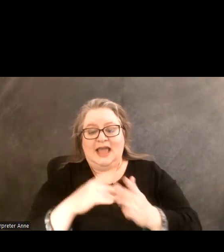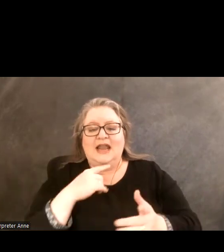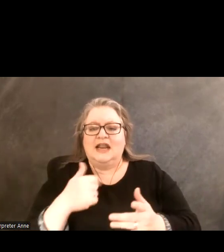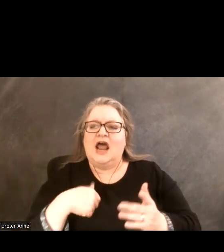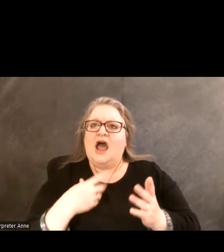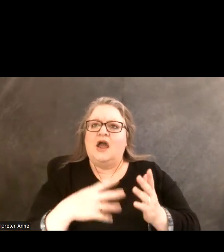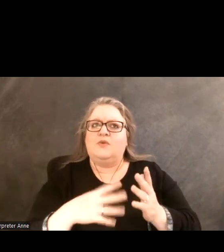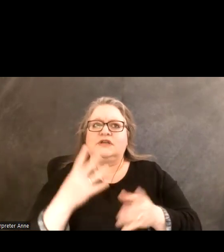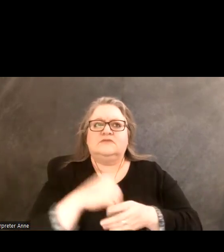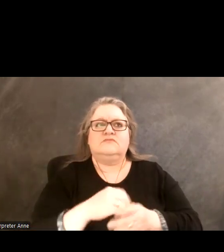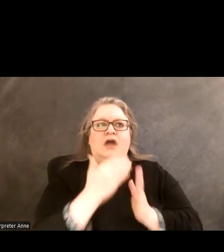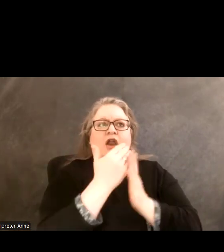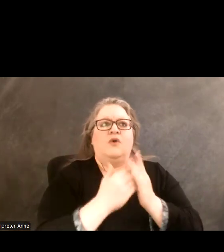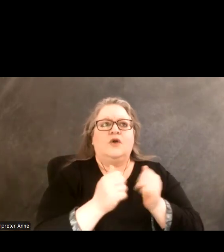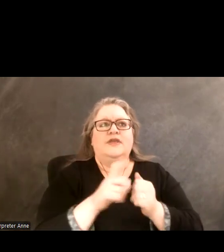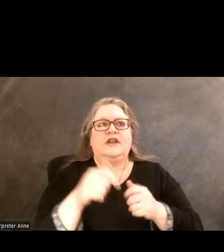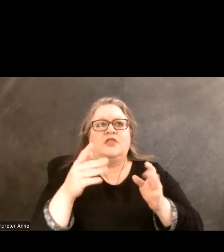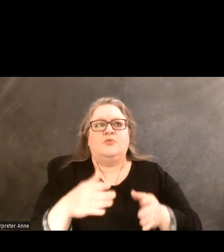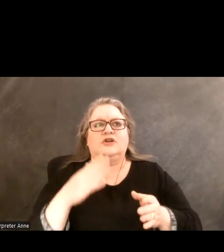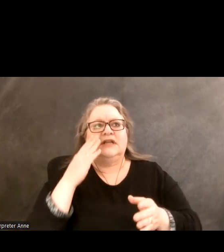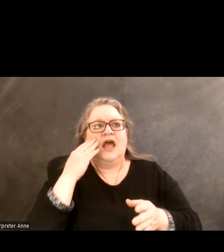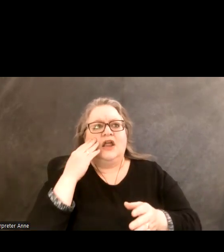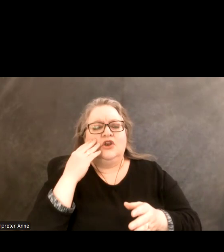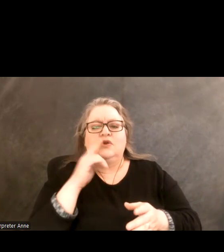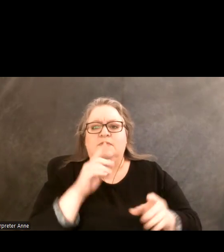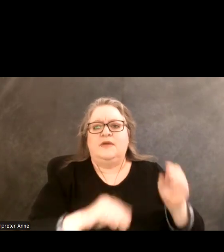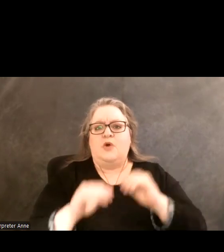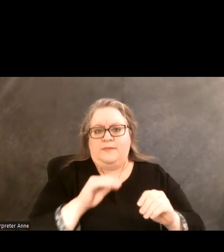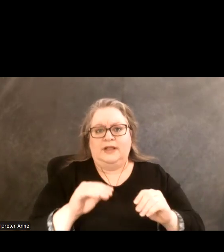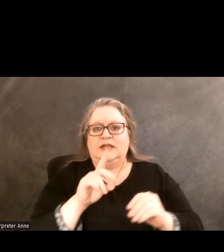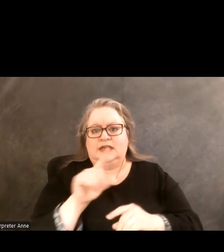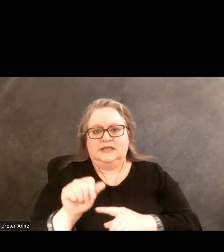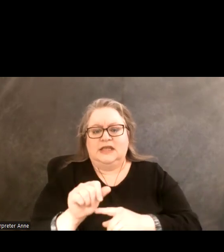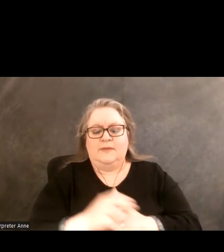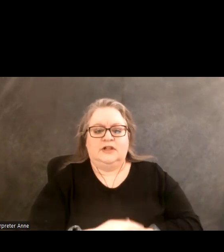with another person I knew to be mobility-disabled, and they had